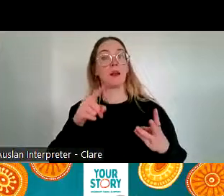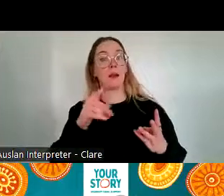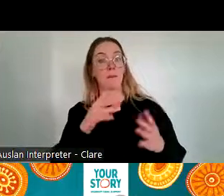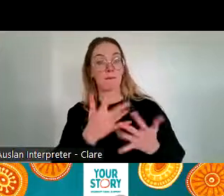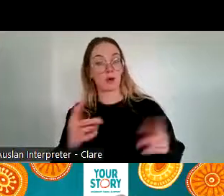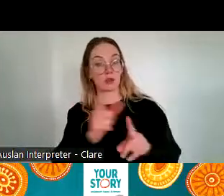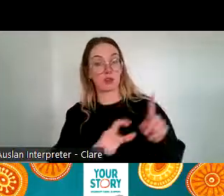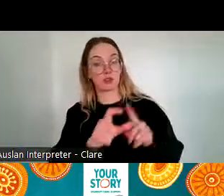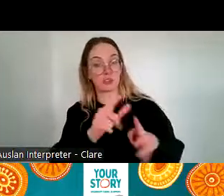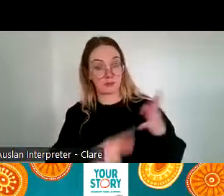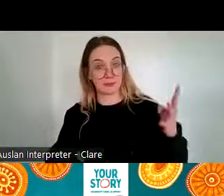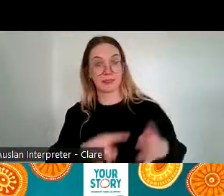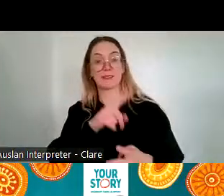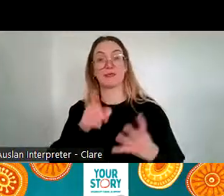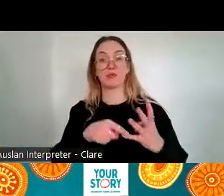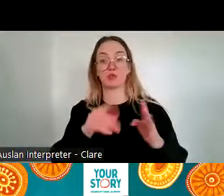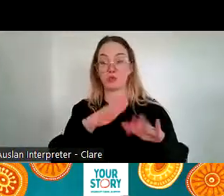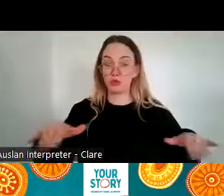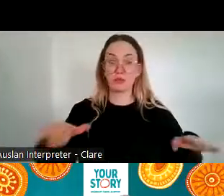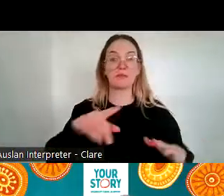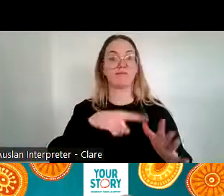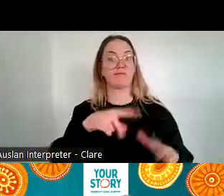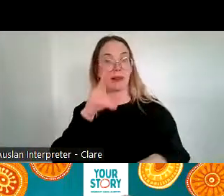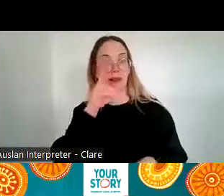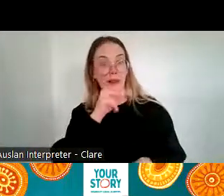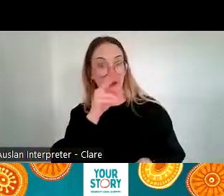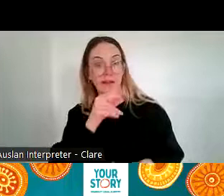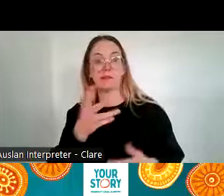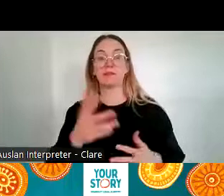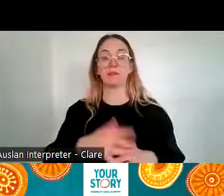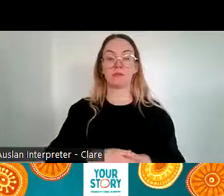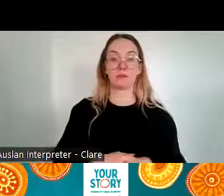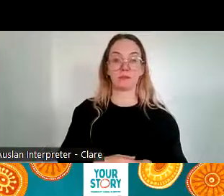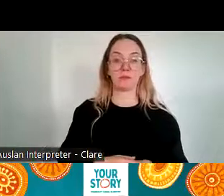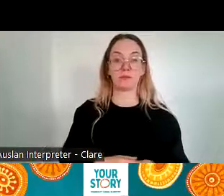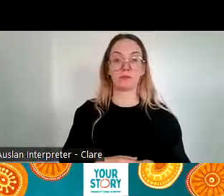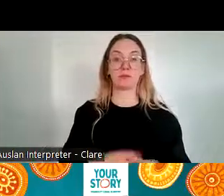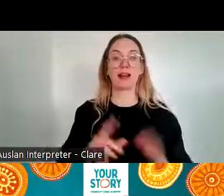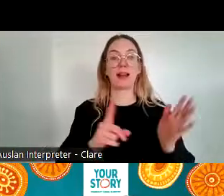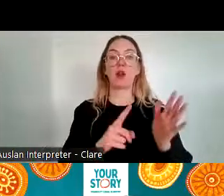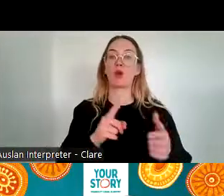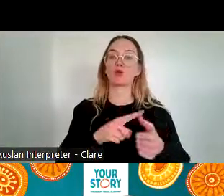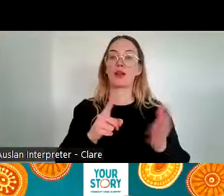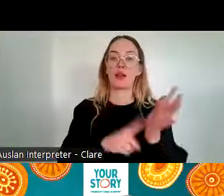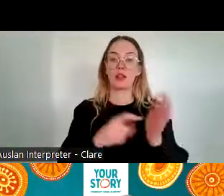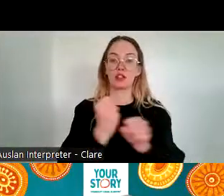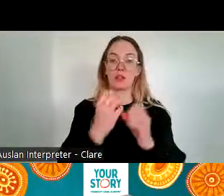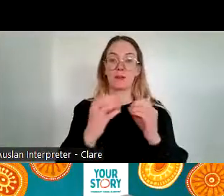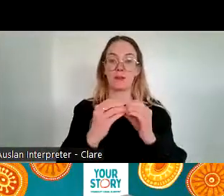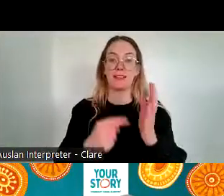children and young people with disability, and LGBTQIA+ people with disability.